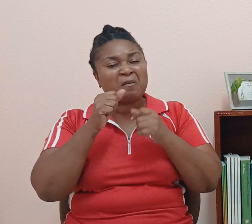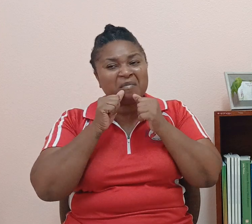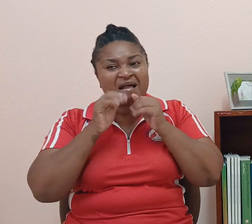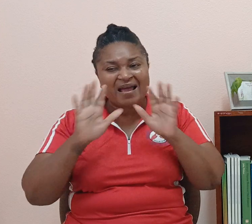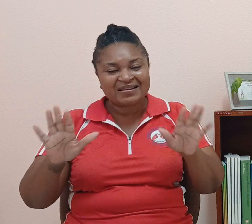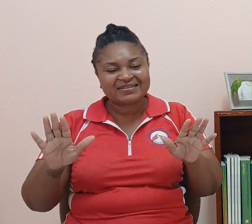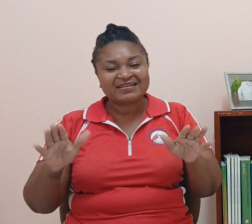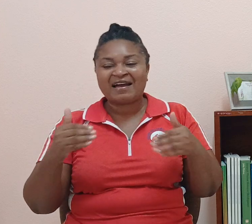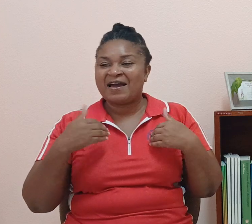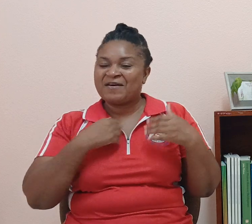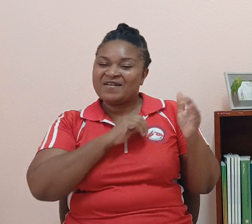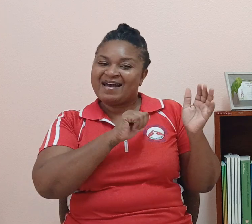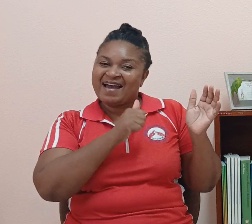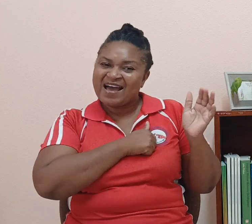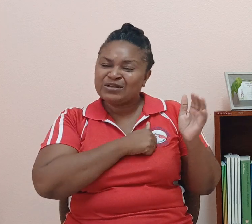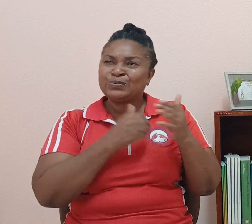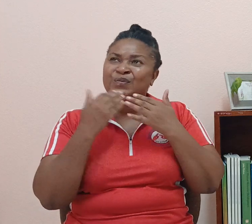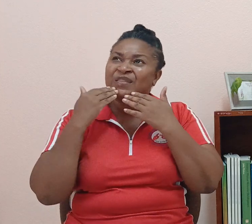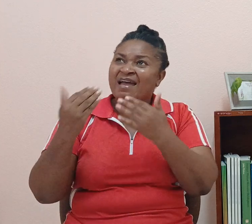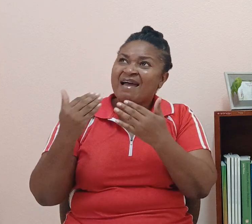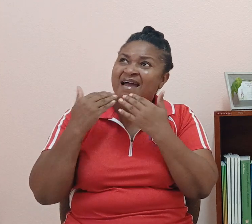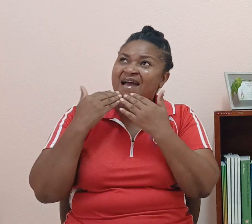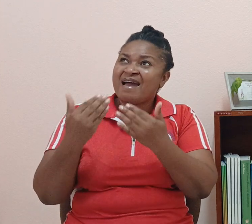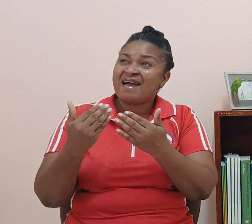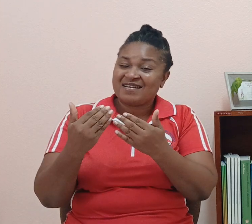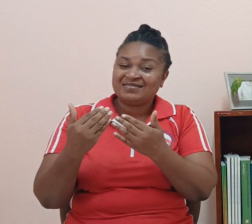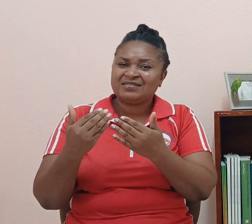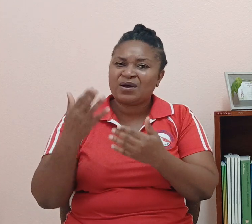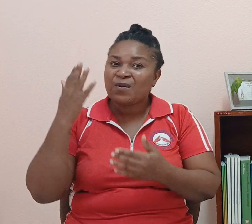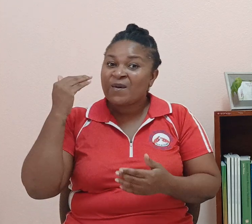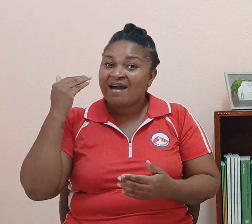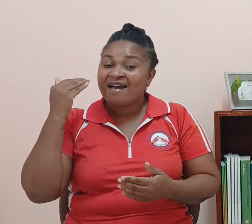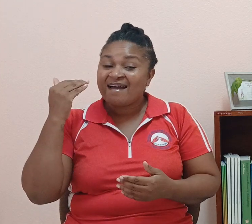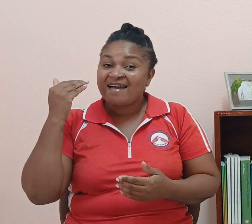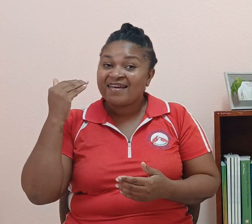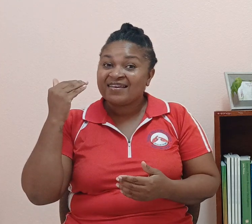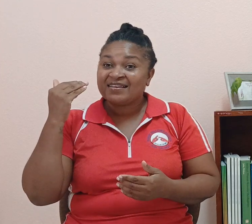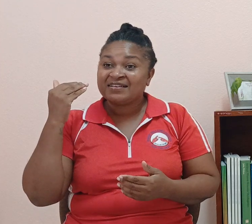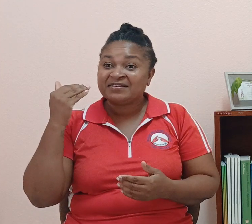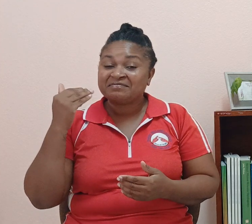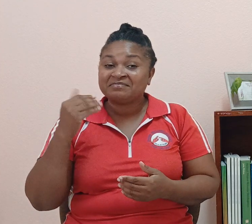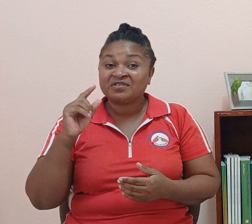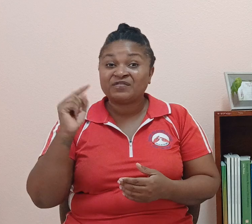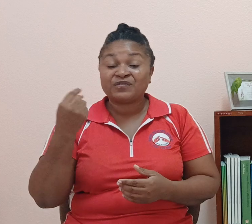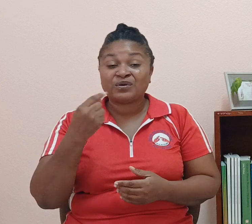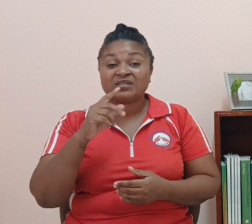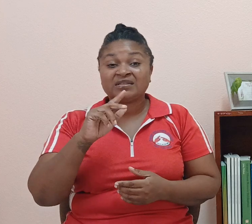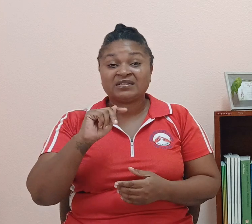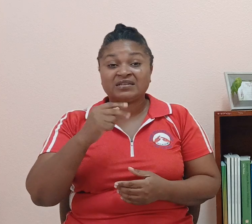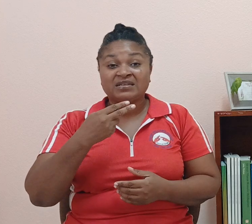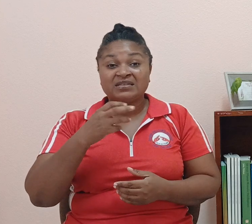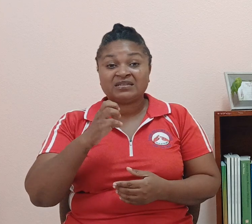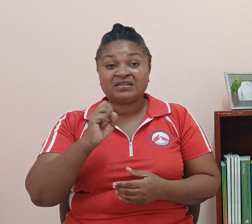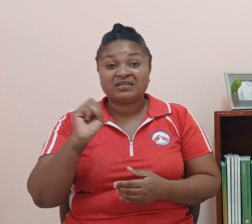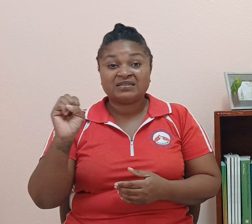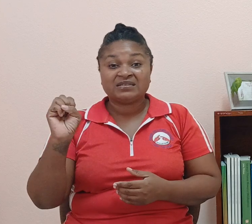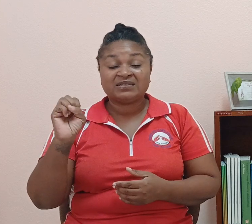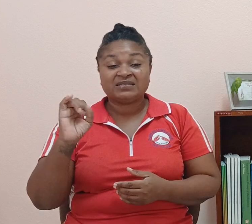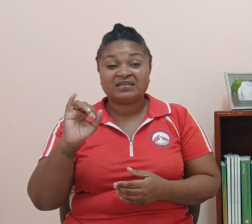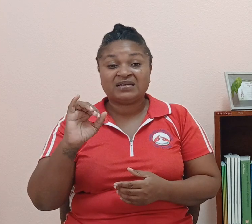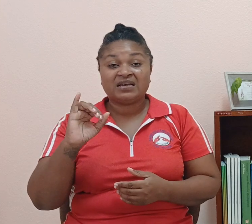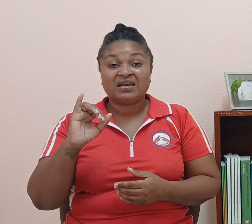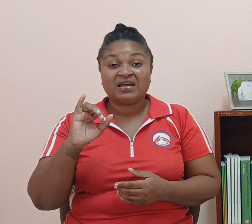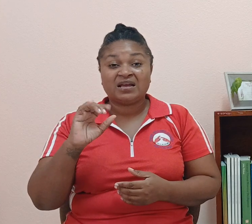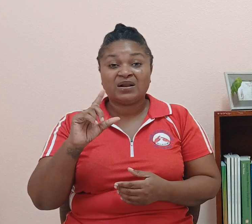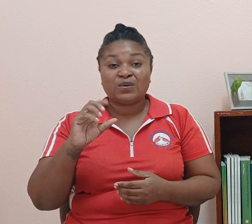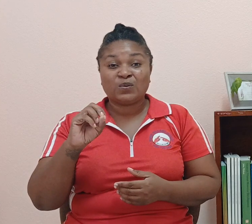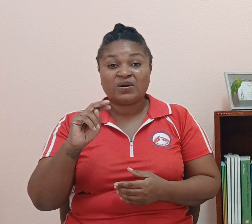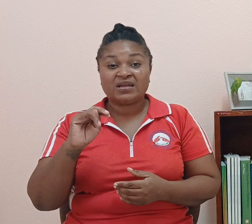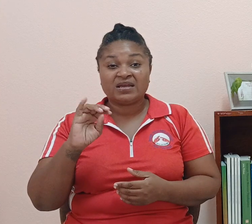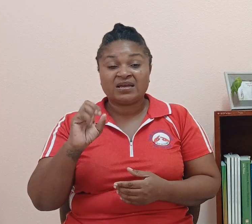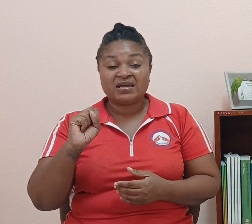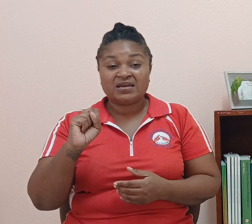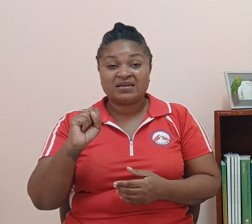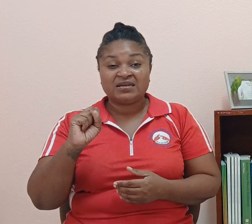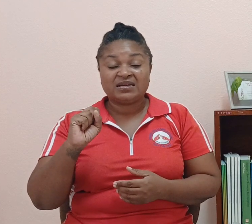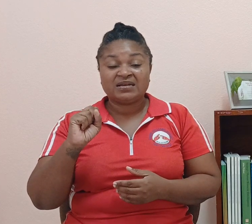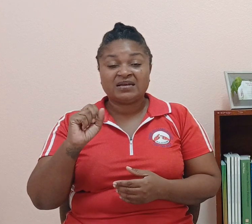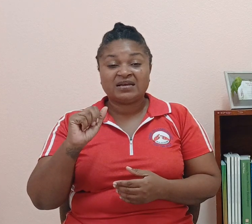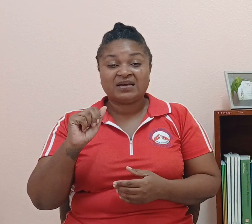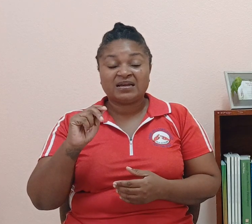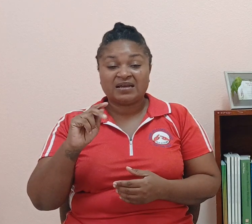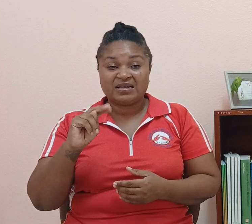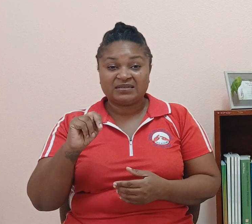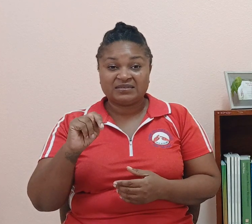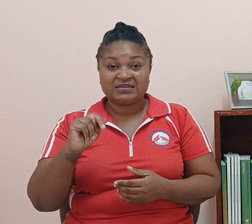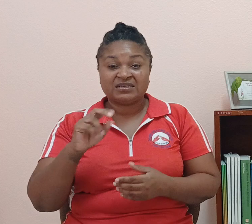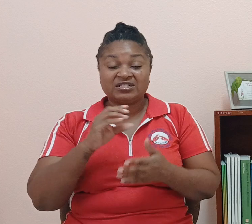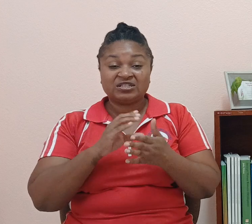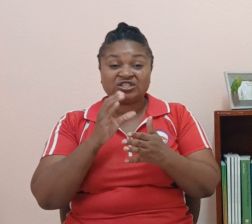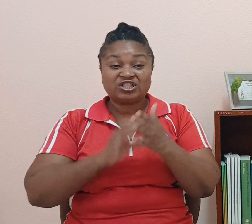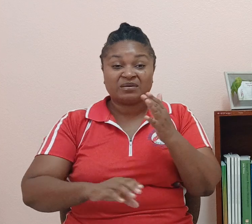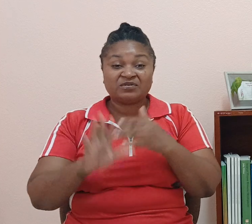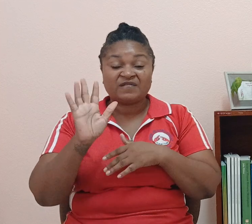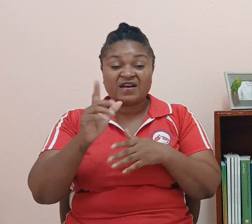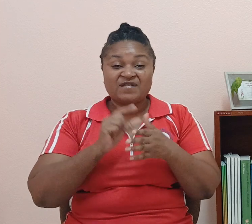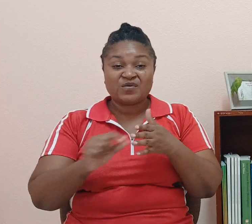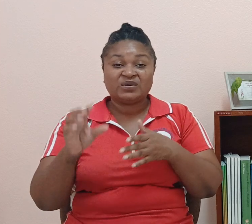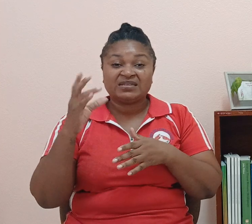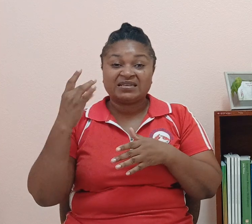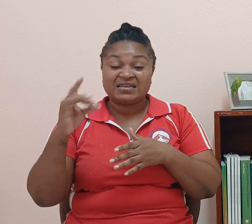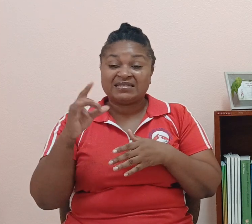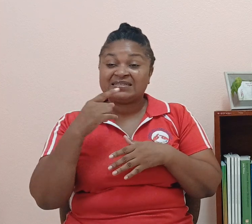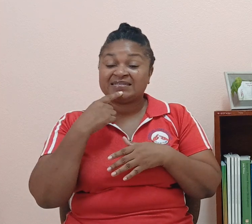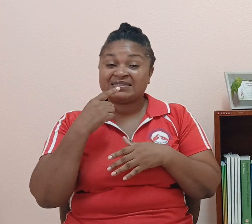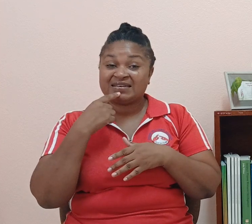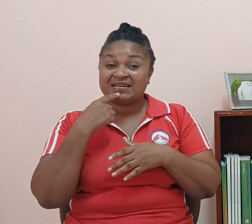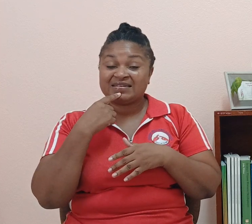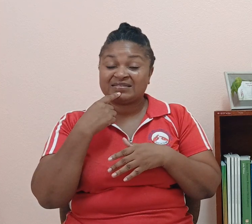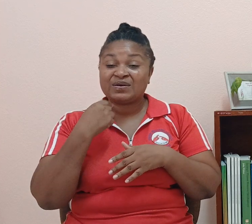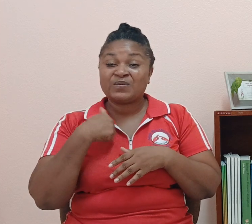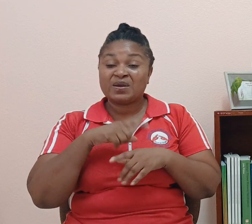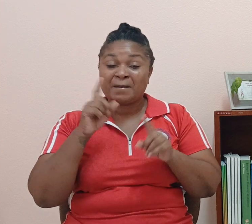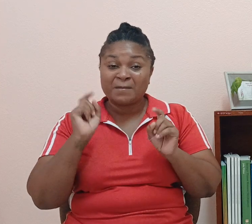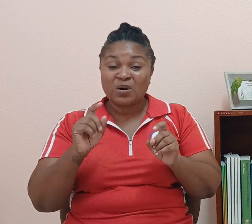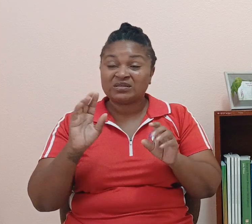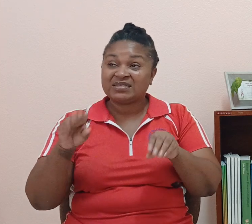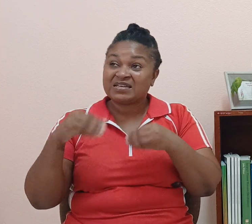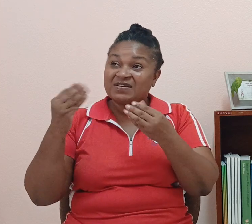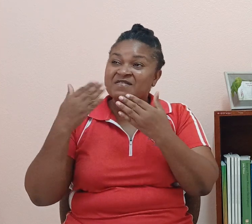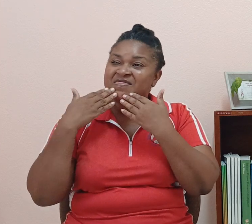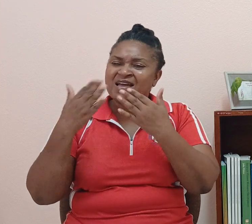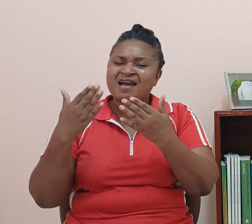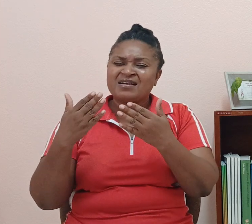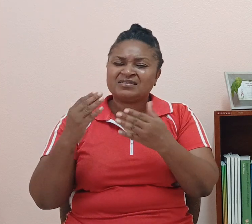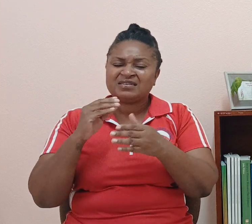of thanksgiving because 1 Thessalonians 5:18 says that we are to give thanks in all circumstances